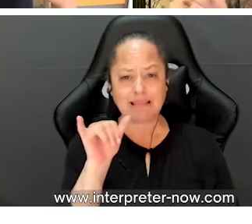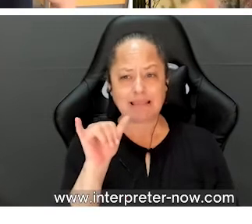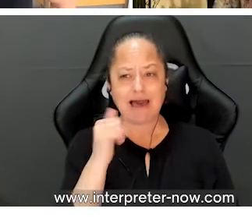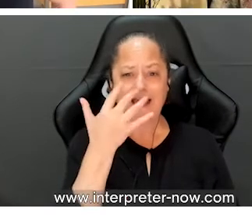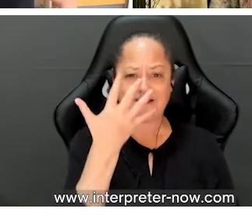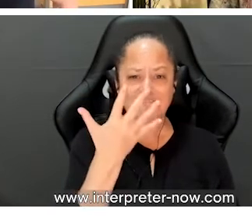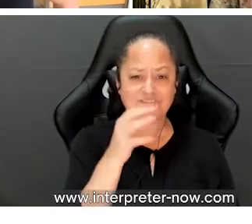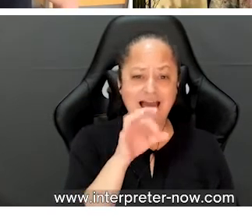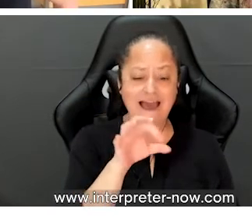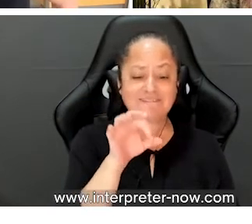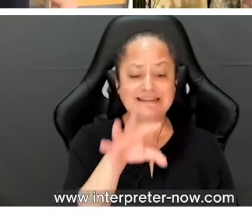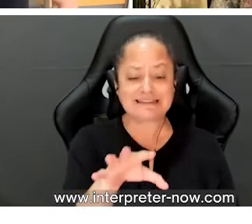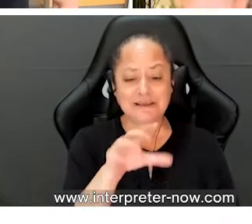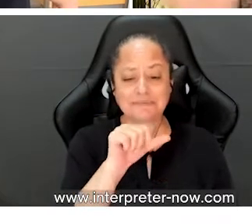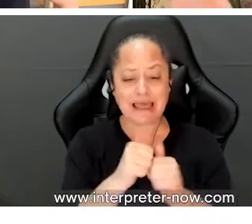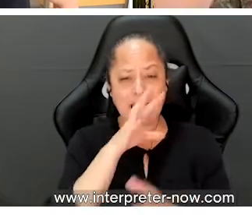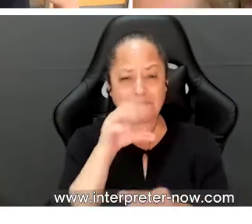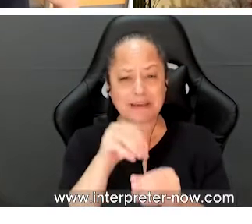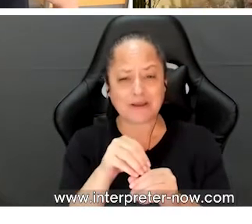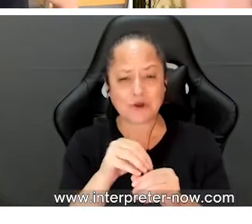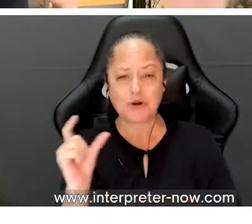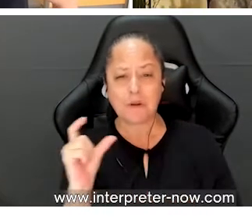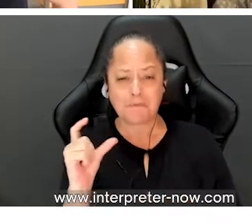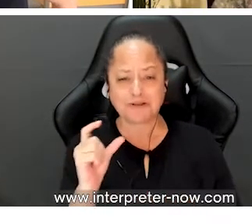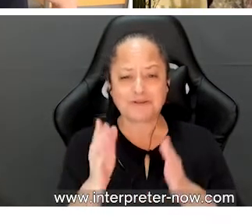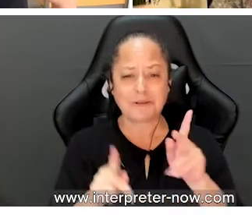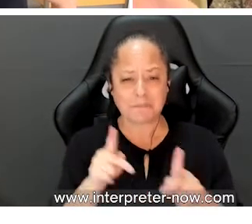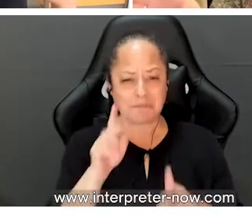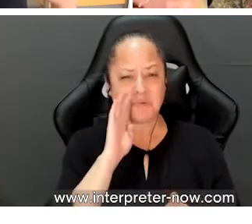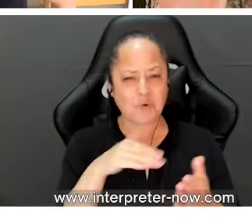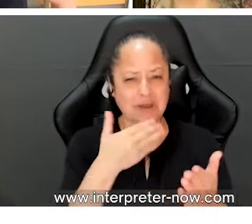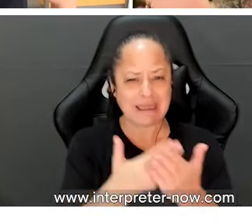how to, you know, be inclusive of Muslims. Like, we can't. We will get to that. We'll get to that in a second.